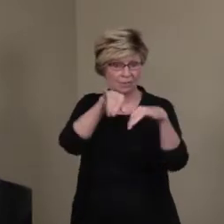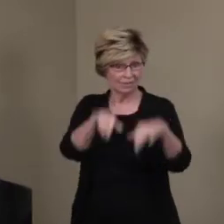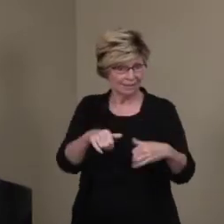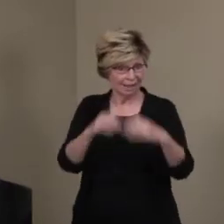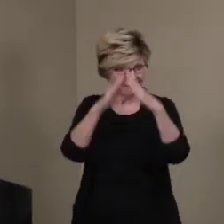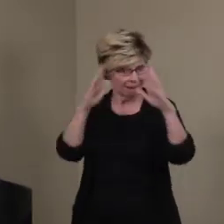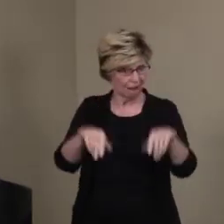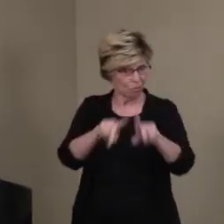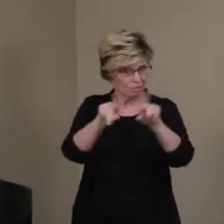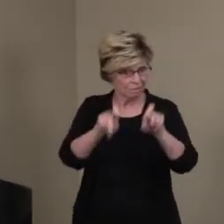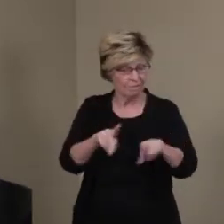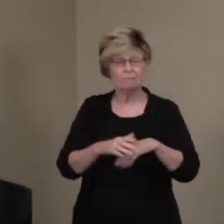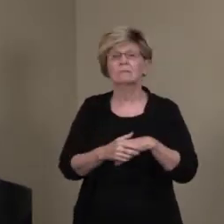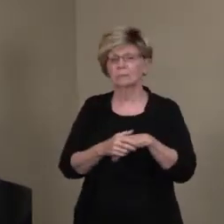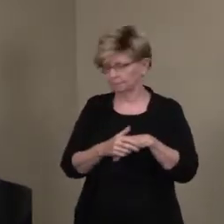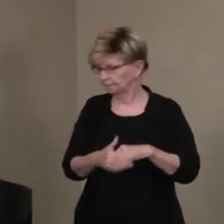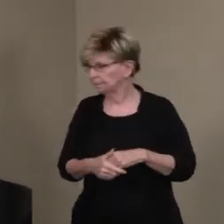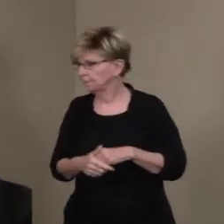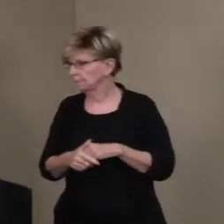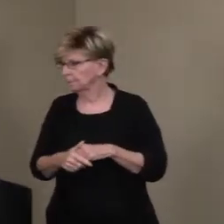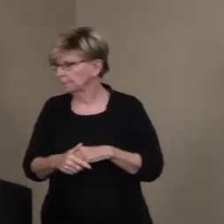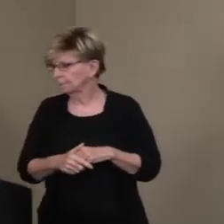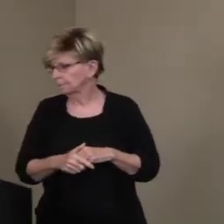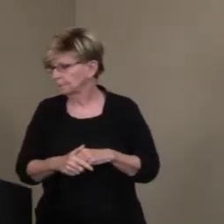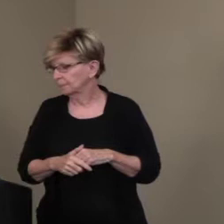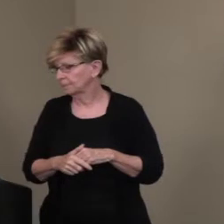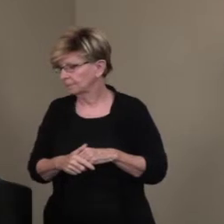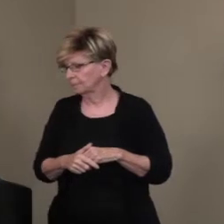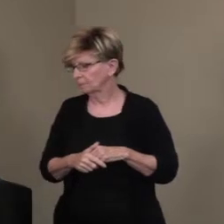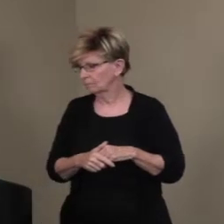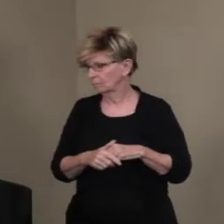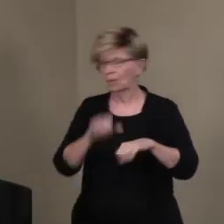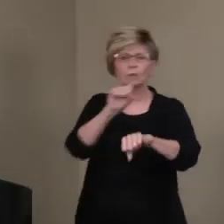whole host of things that are needed under housing